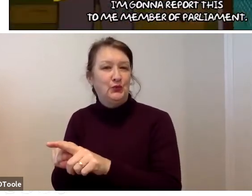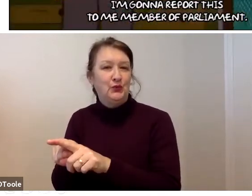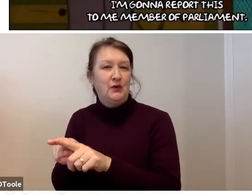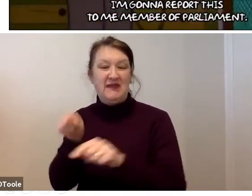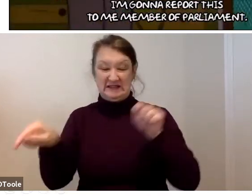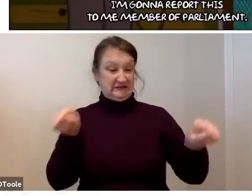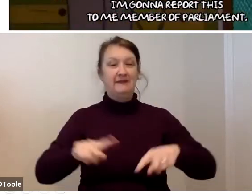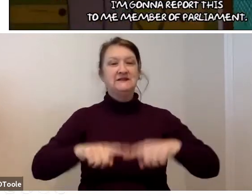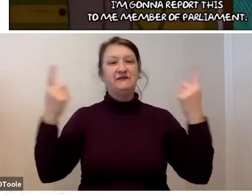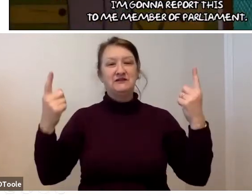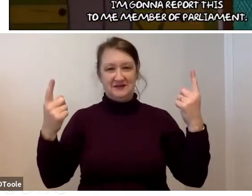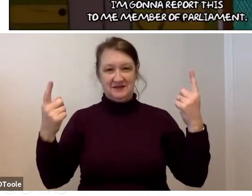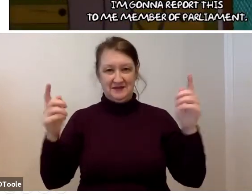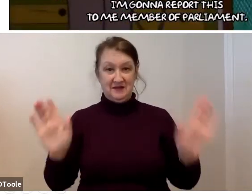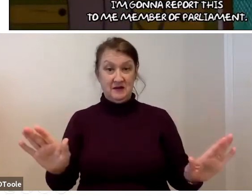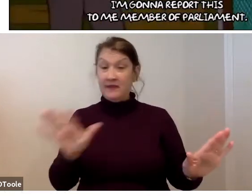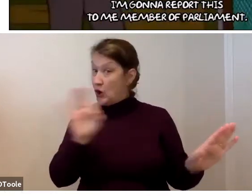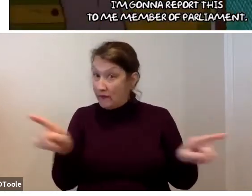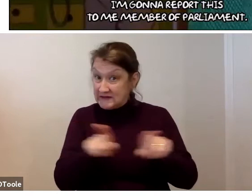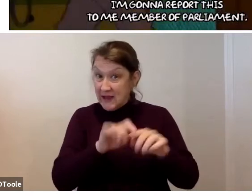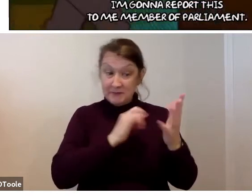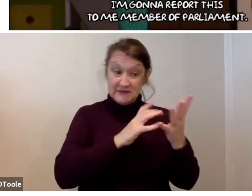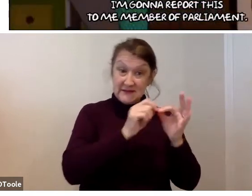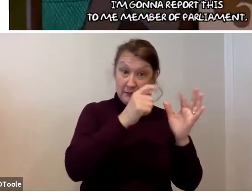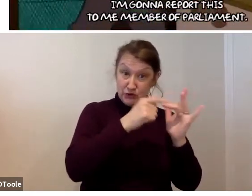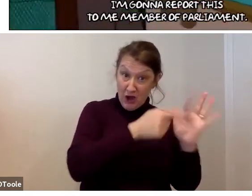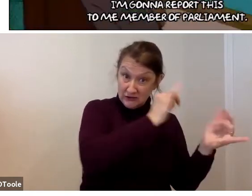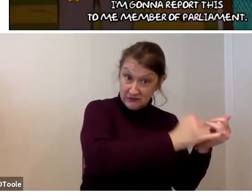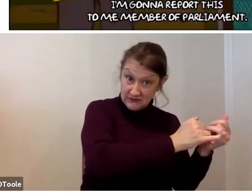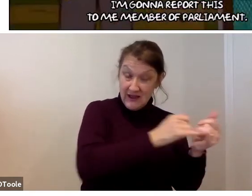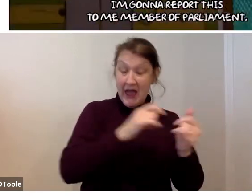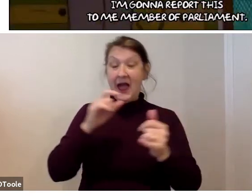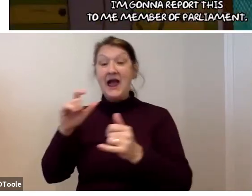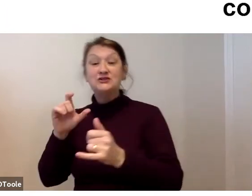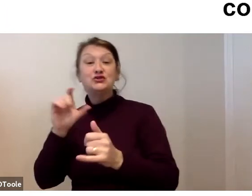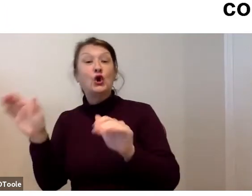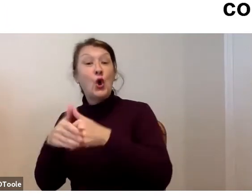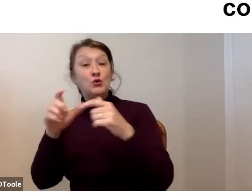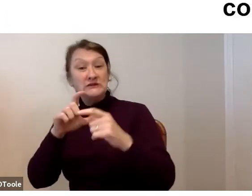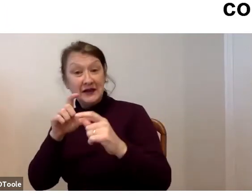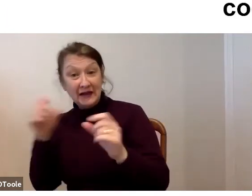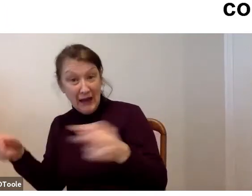So they are not actually interchangeable even though my myself have been guilty of swapping the two words around.